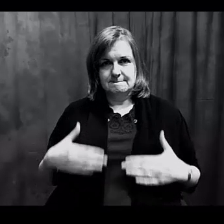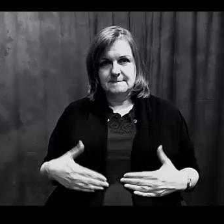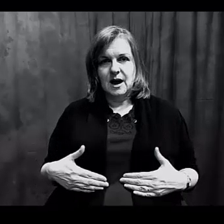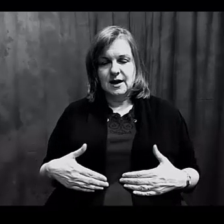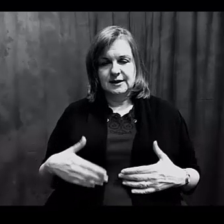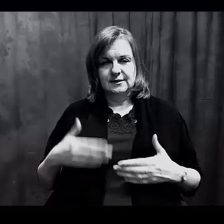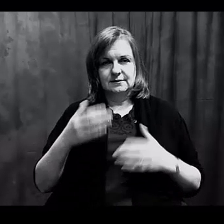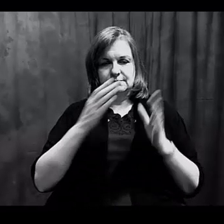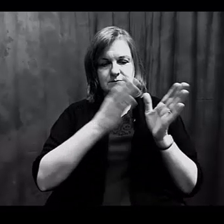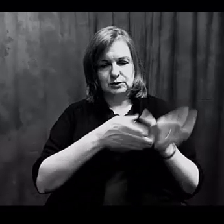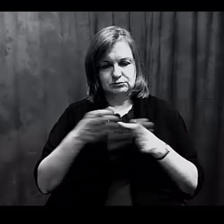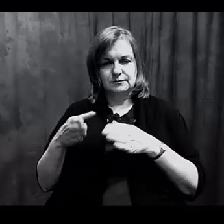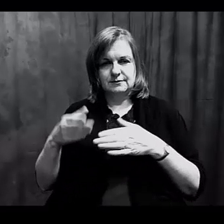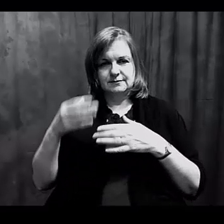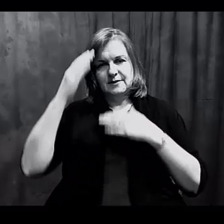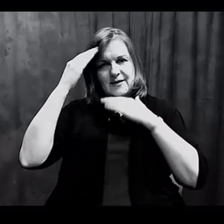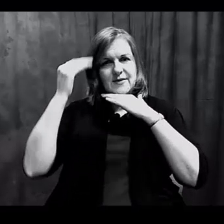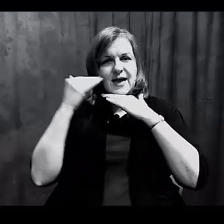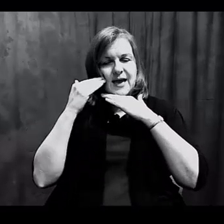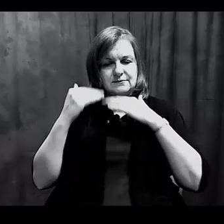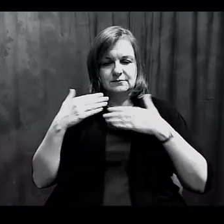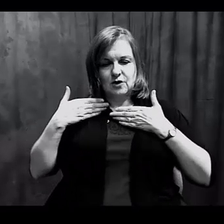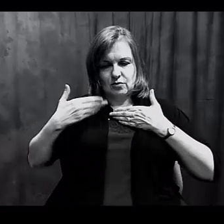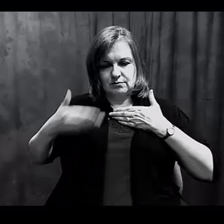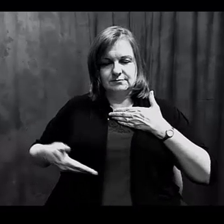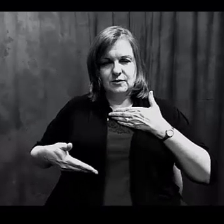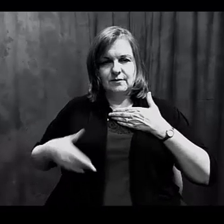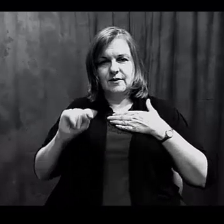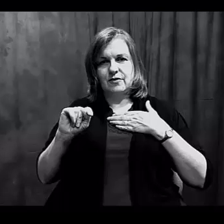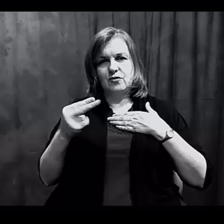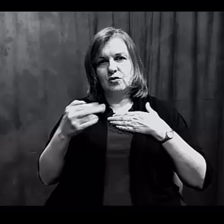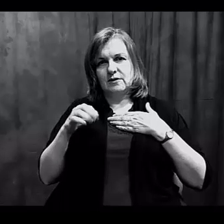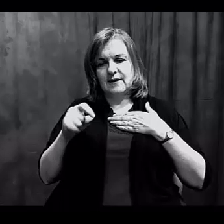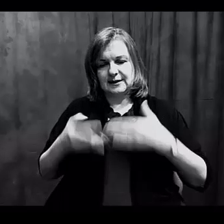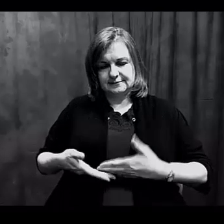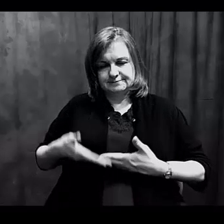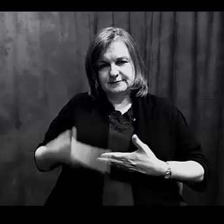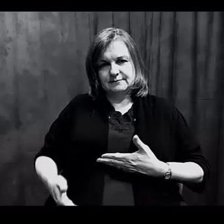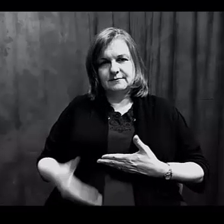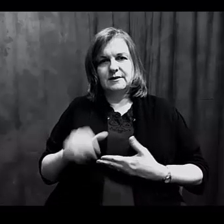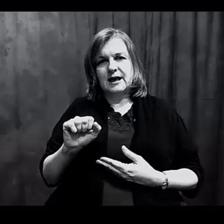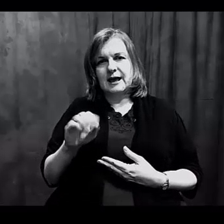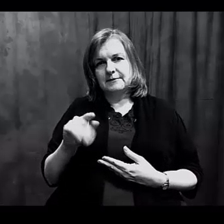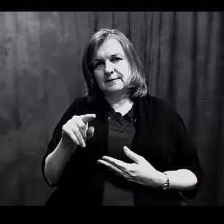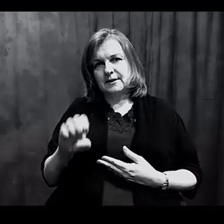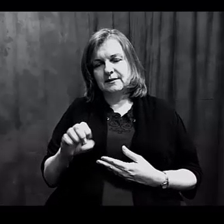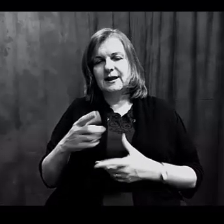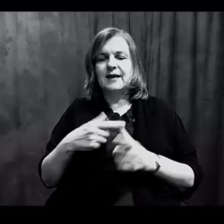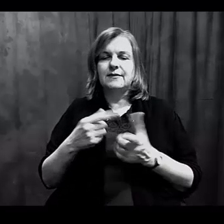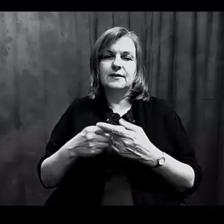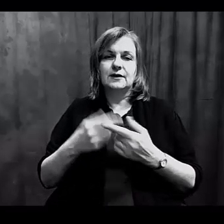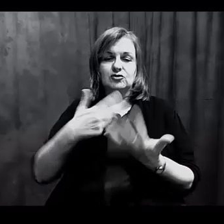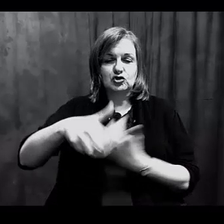animals and coevolution but we can also look at the interaction very specifically of